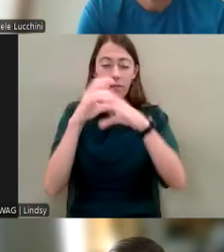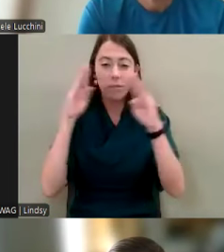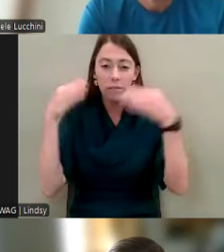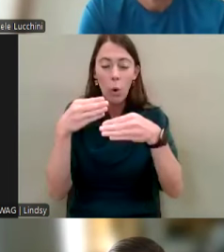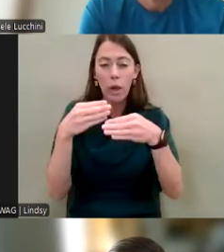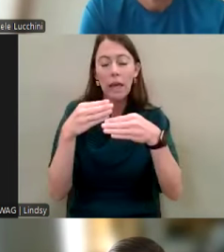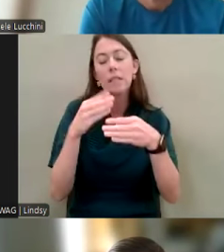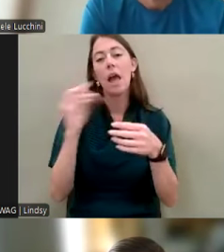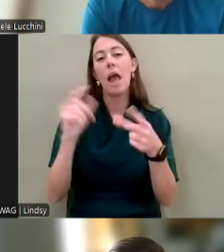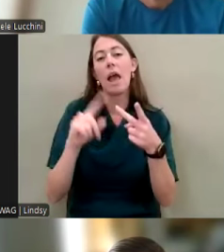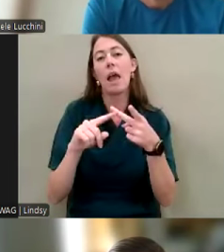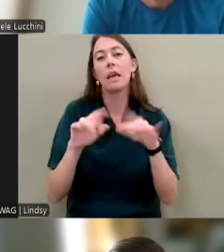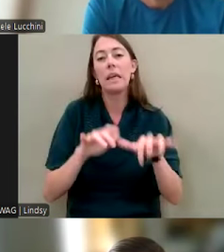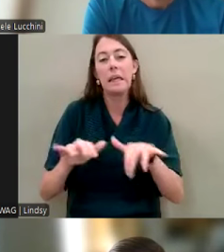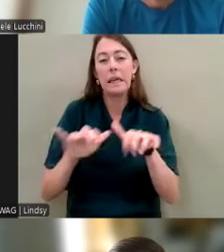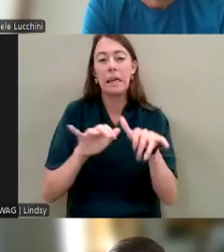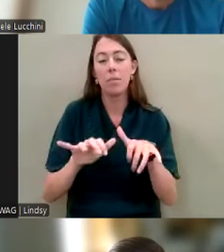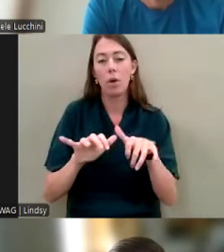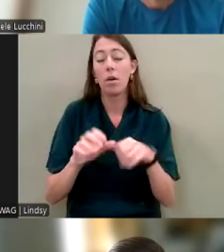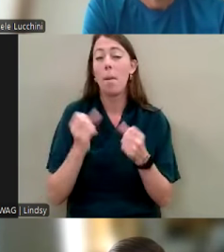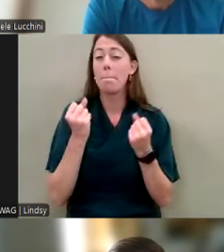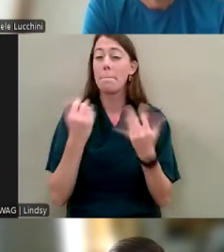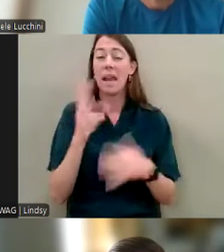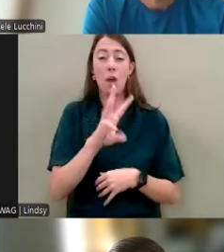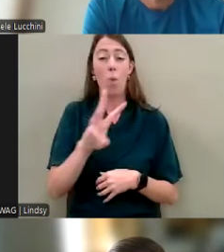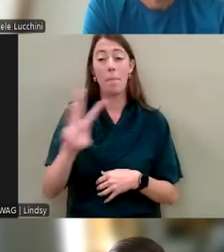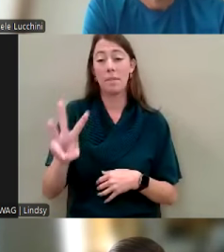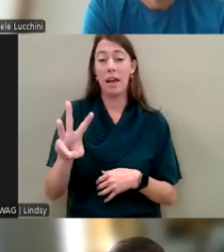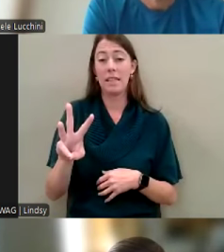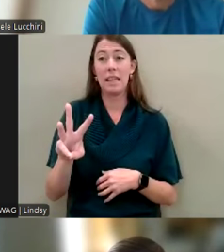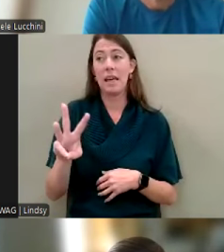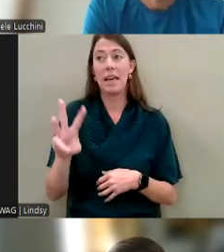you know, unless they are doing accessibility work, it's easy to get loss when you are keyboard